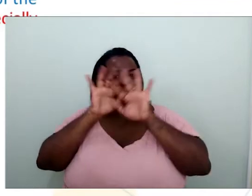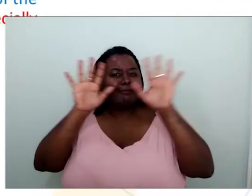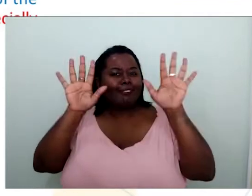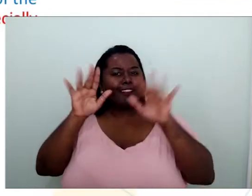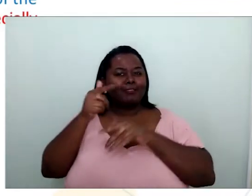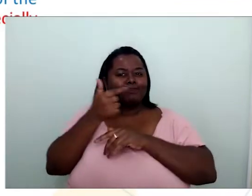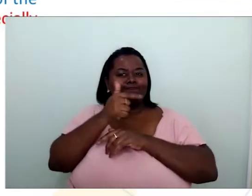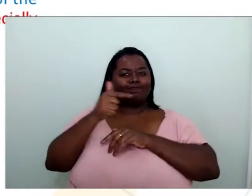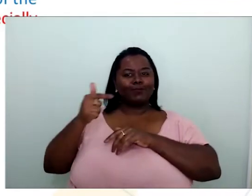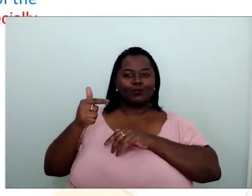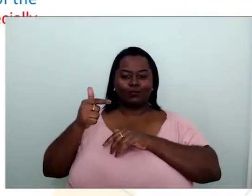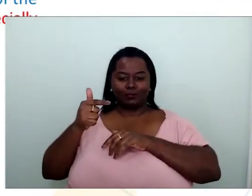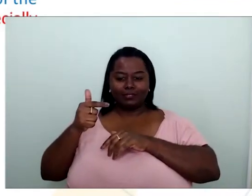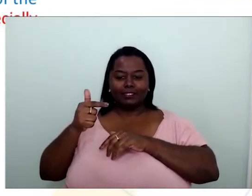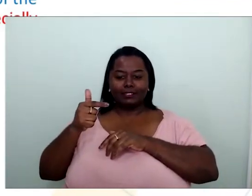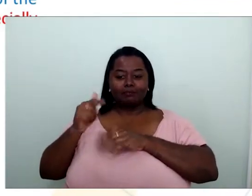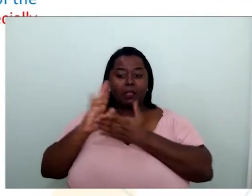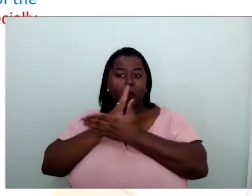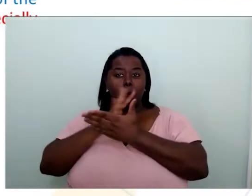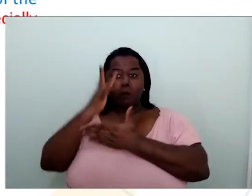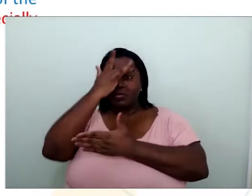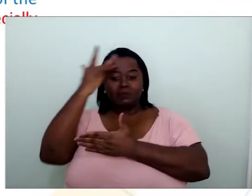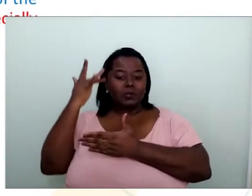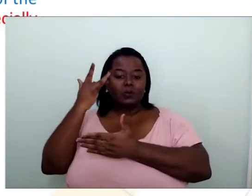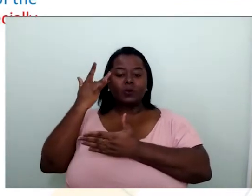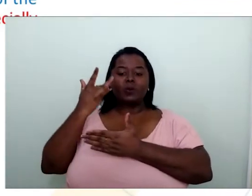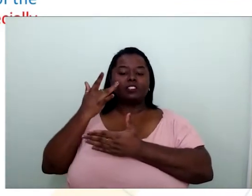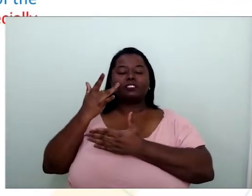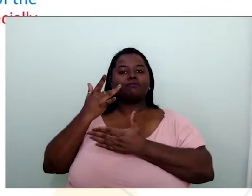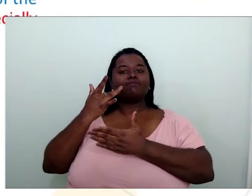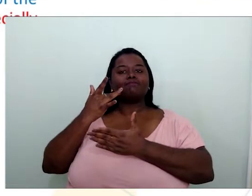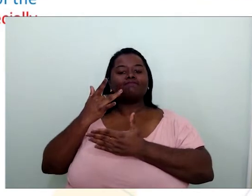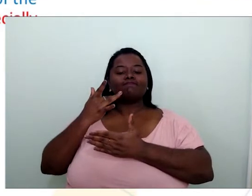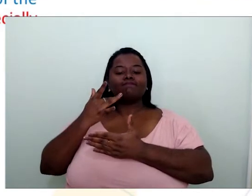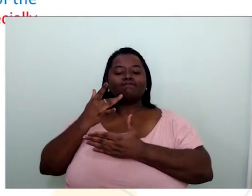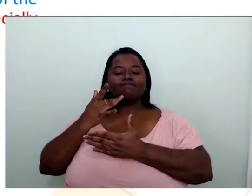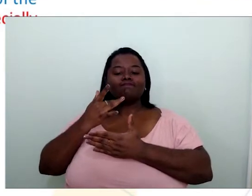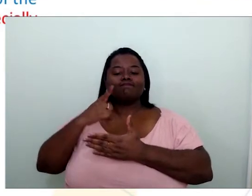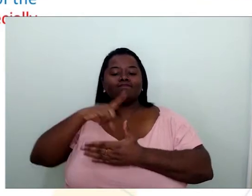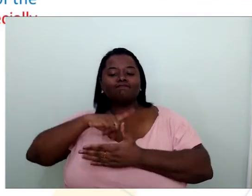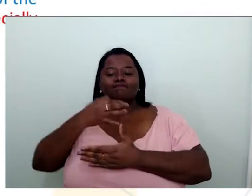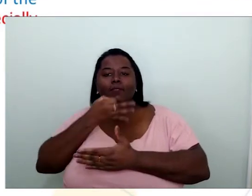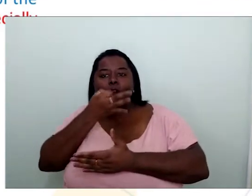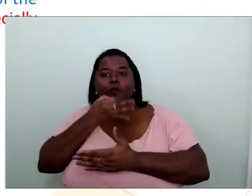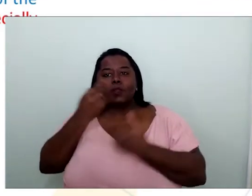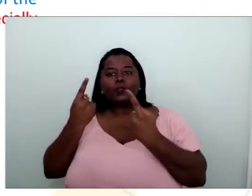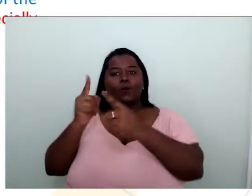convincing for many. Some people would argue against that, you